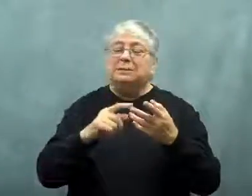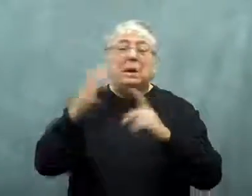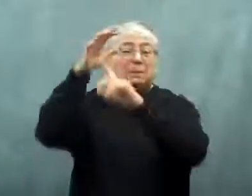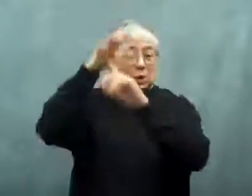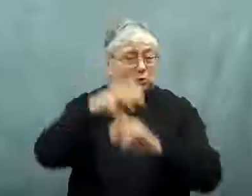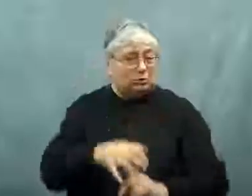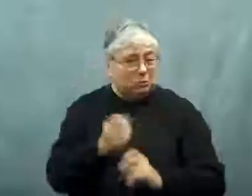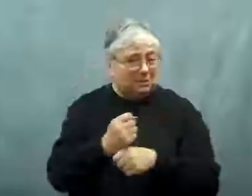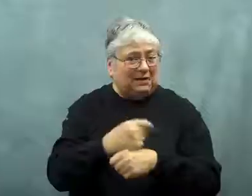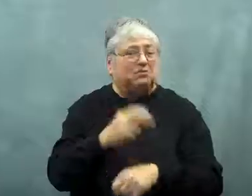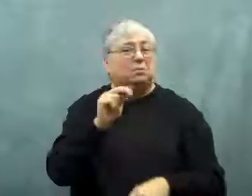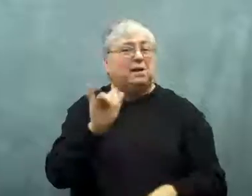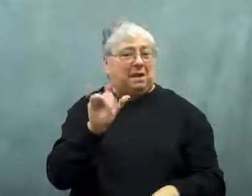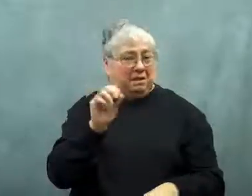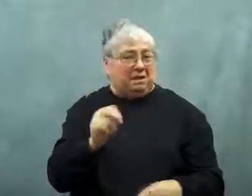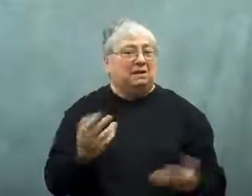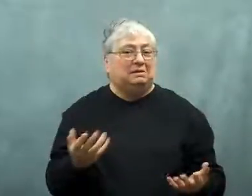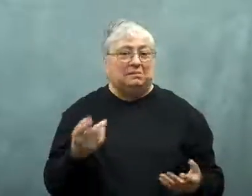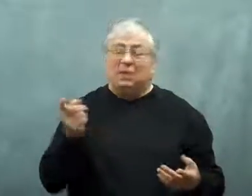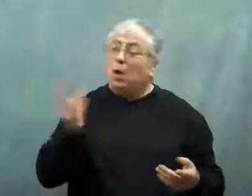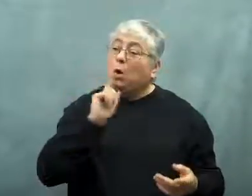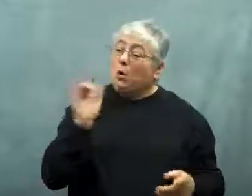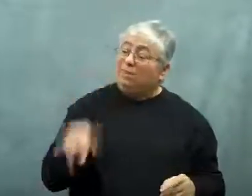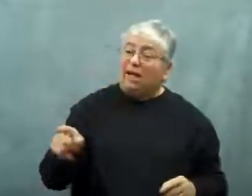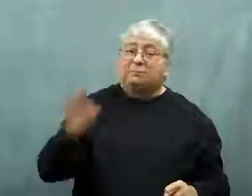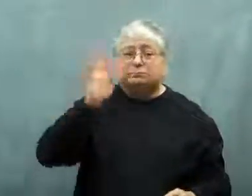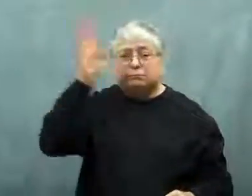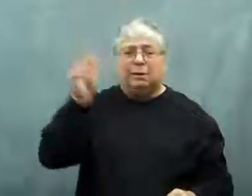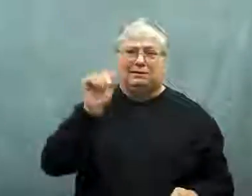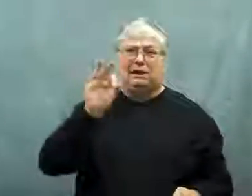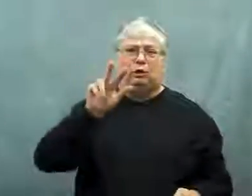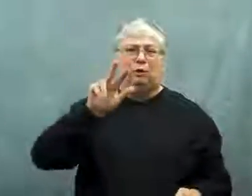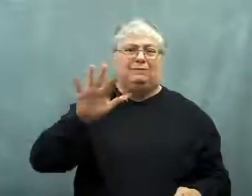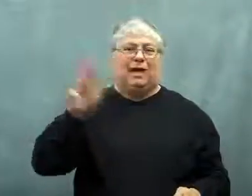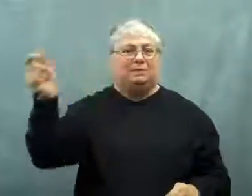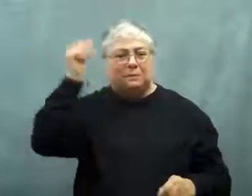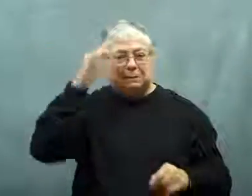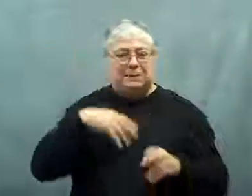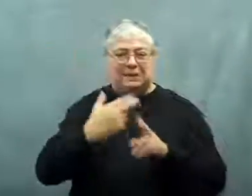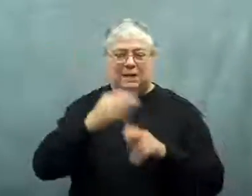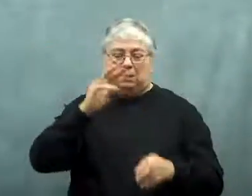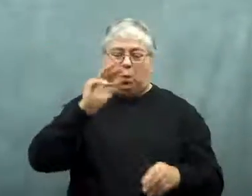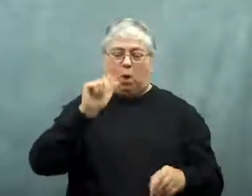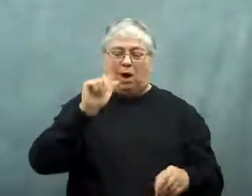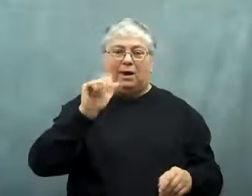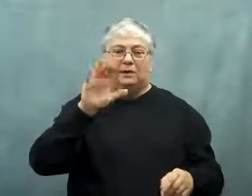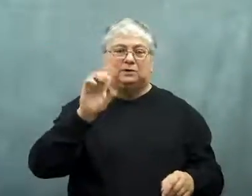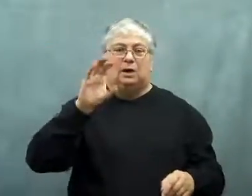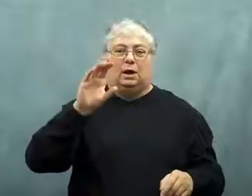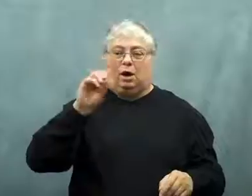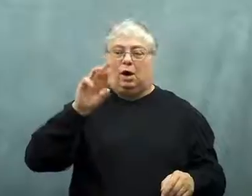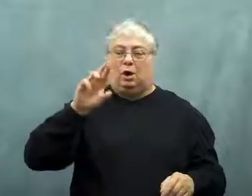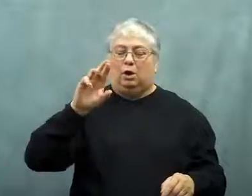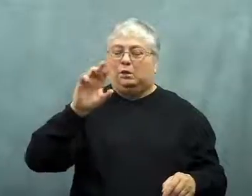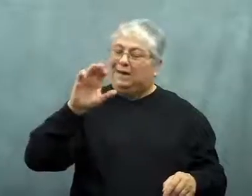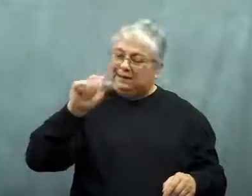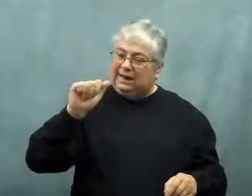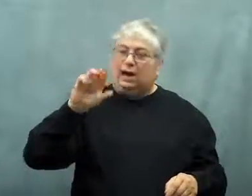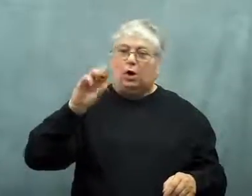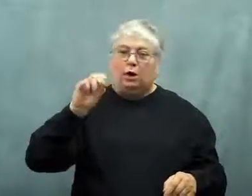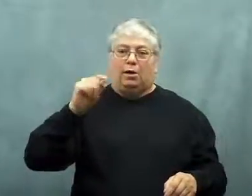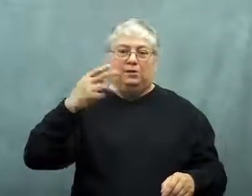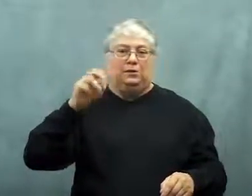even parachutes. It was created in 1935